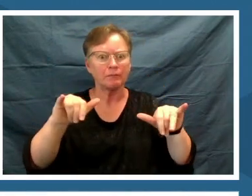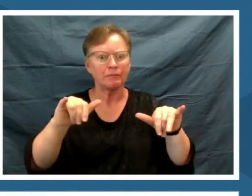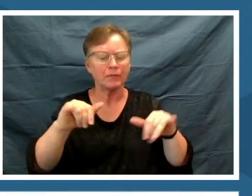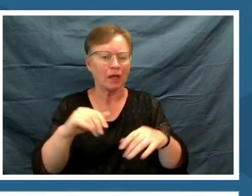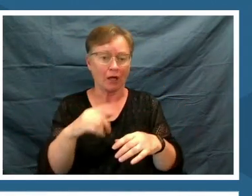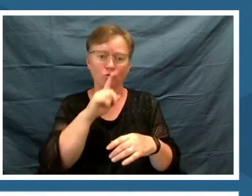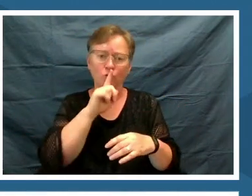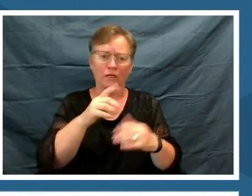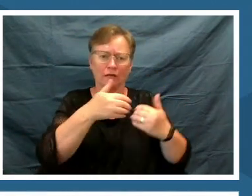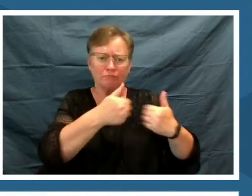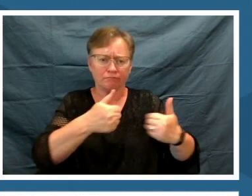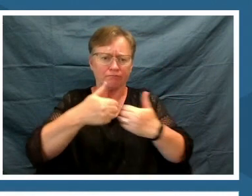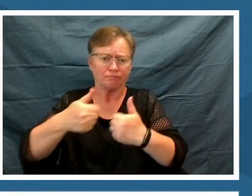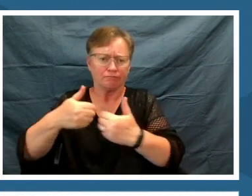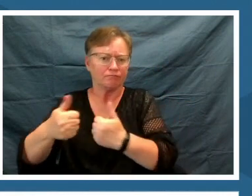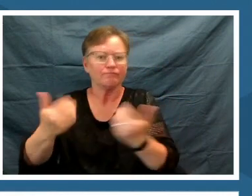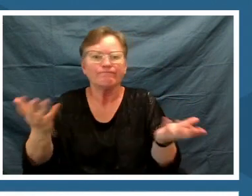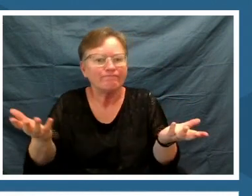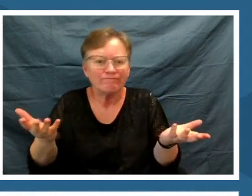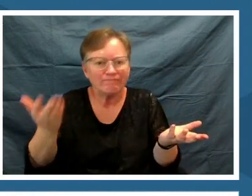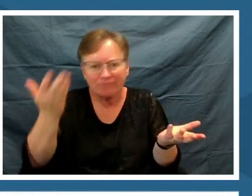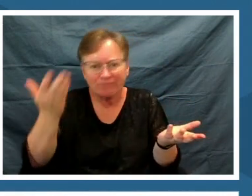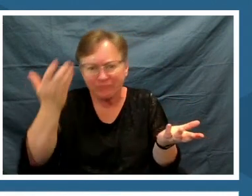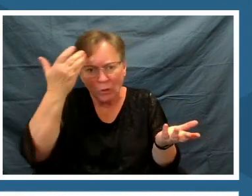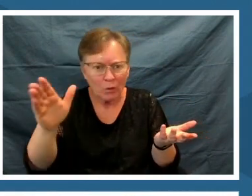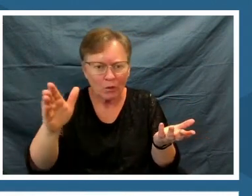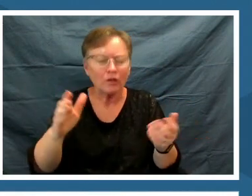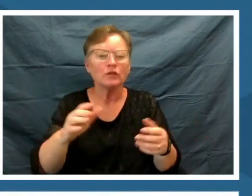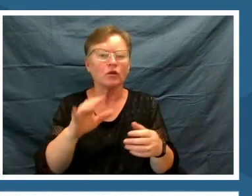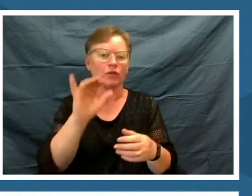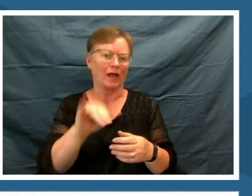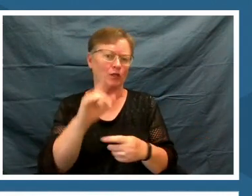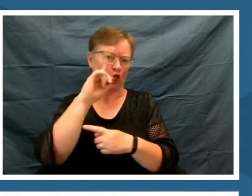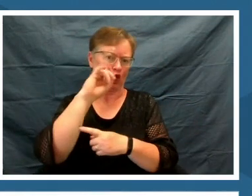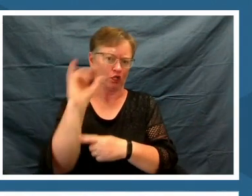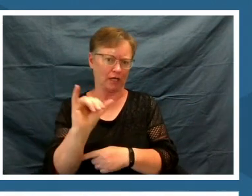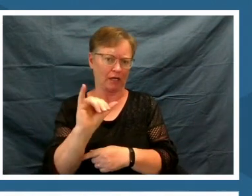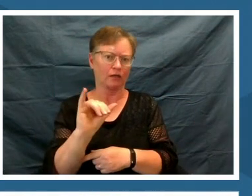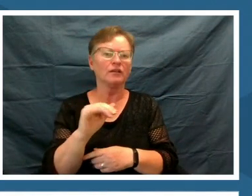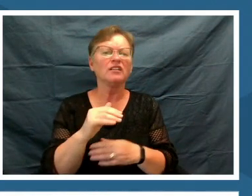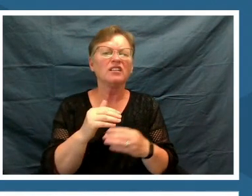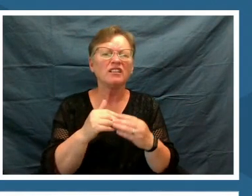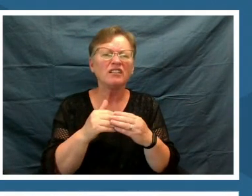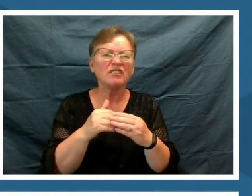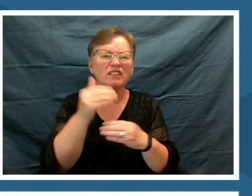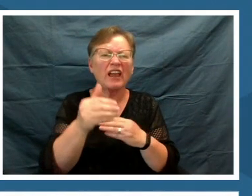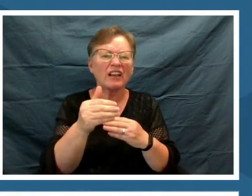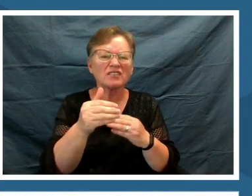and so that's kind of what it looks like so now if you go to the next slide it's like